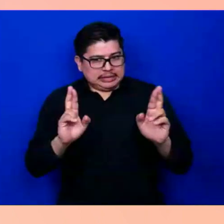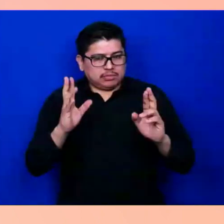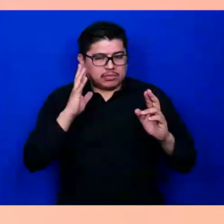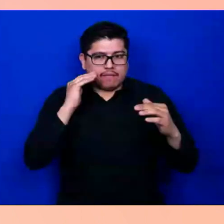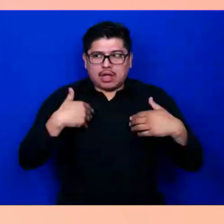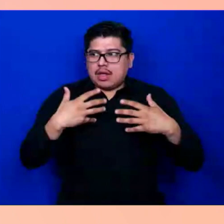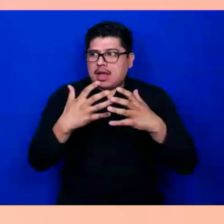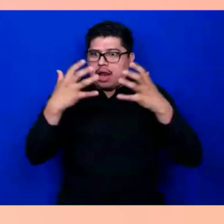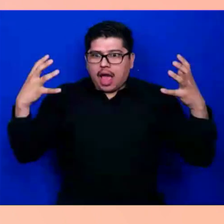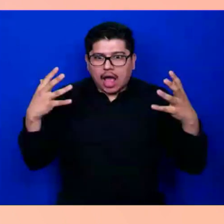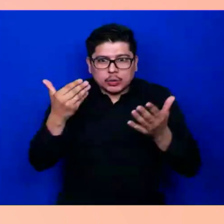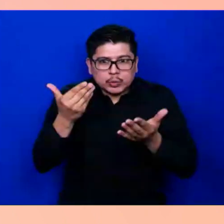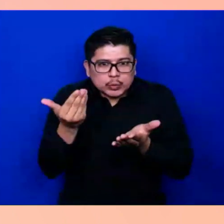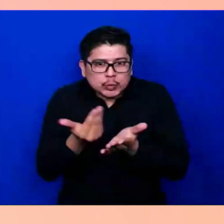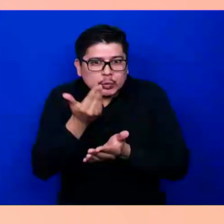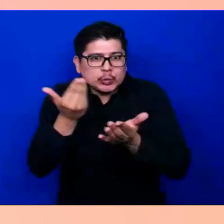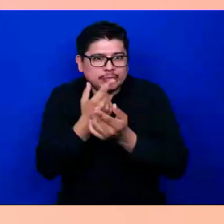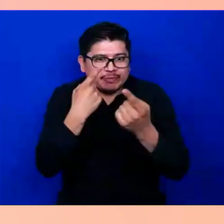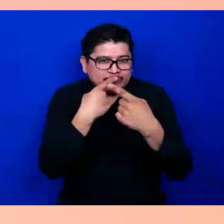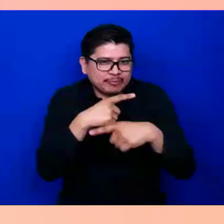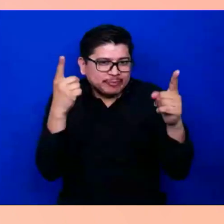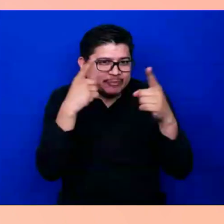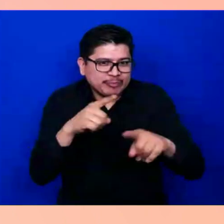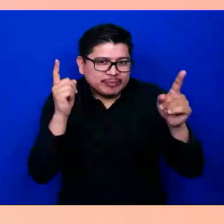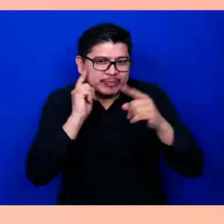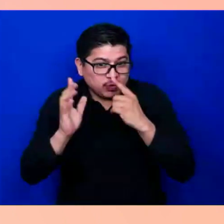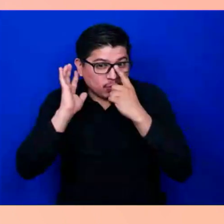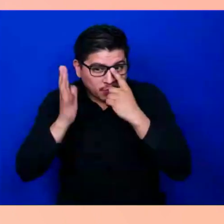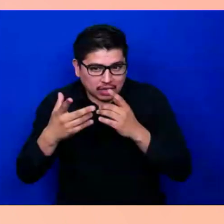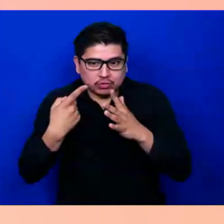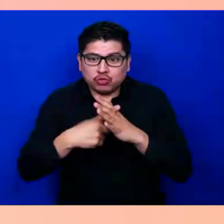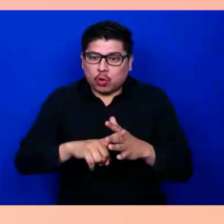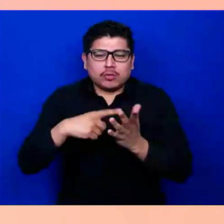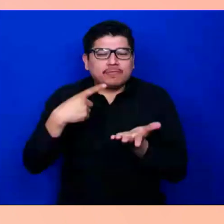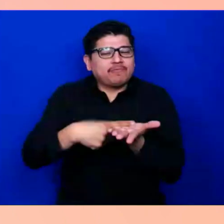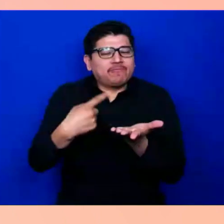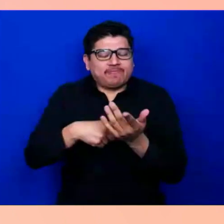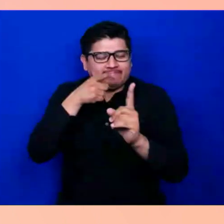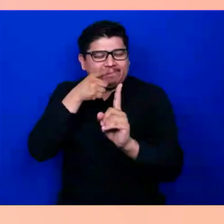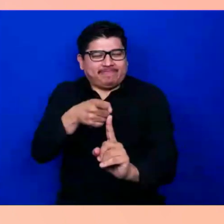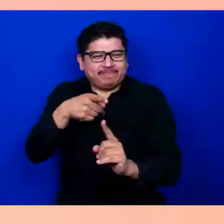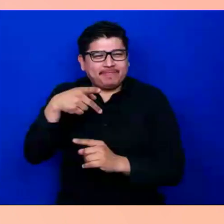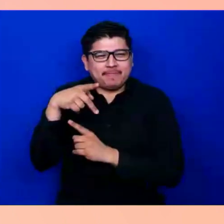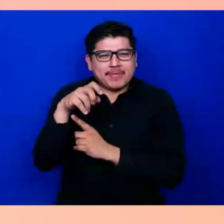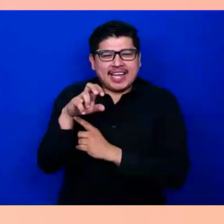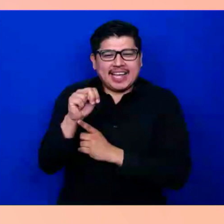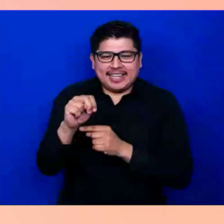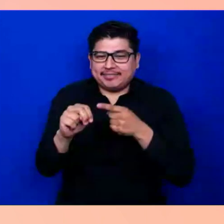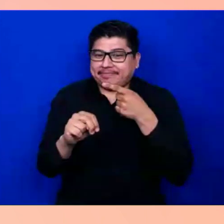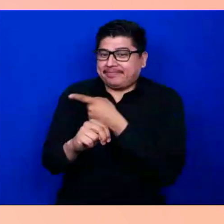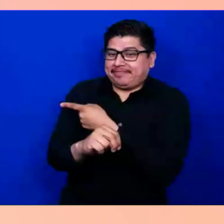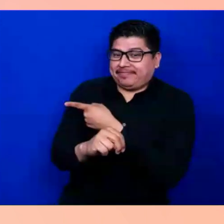I'll start with one. Let's talk about Pens. The Microsoft Pen has become an invaluable technology tool.